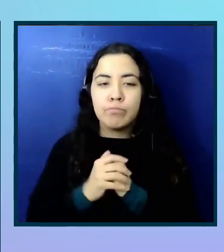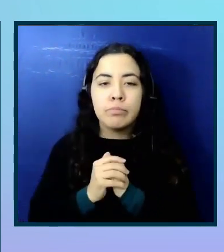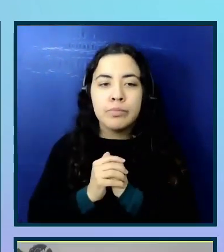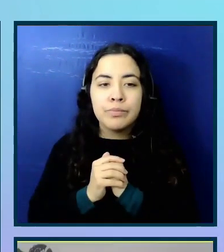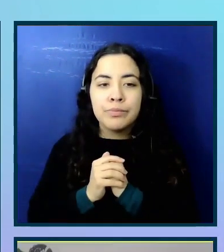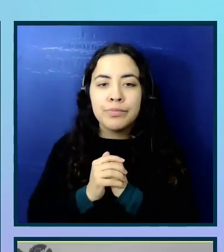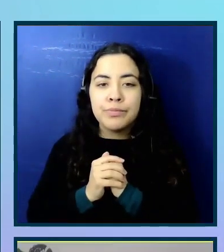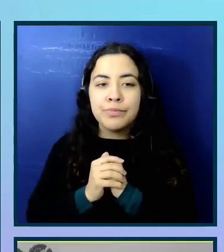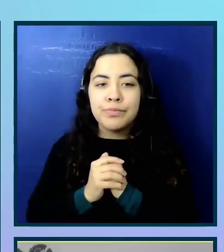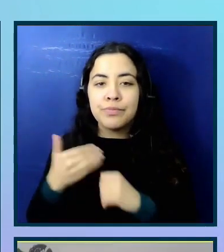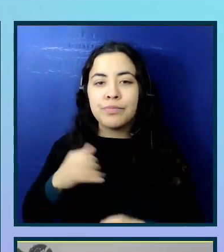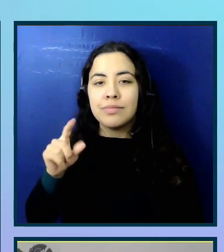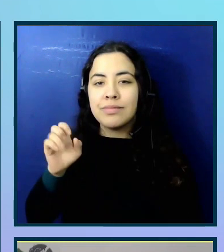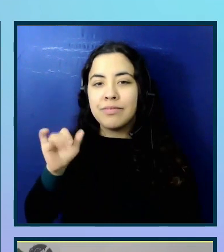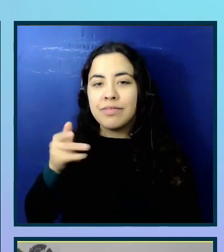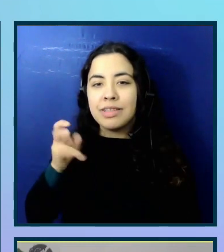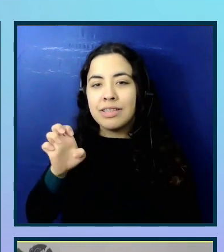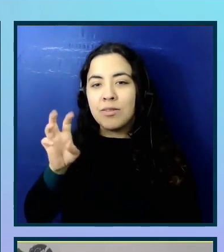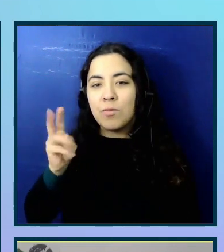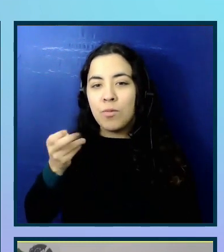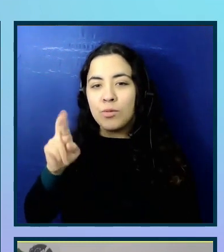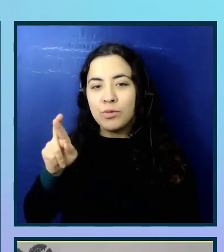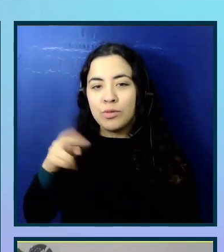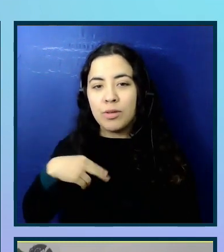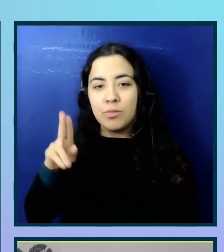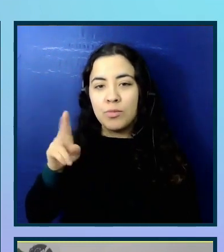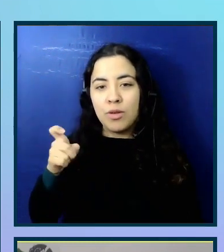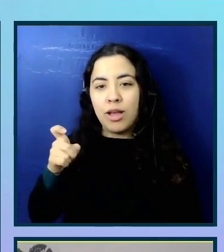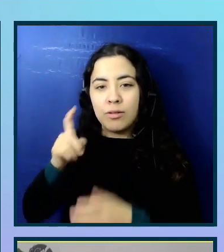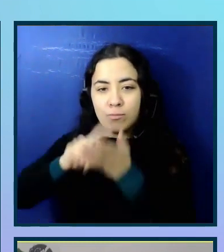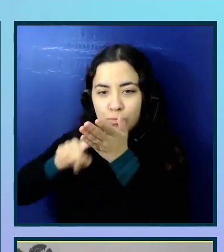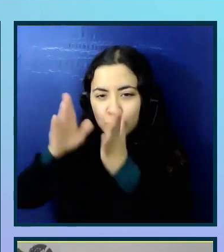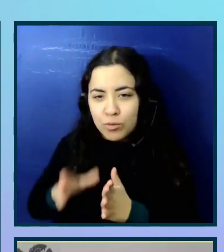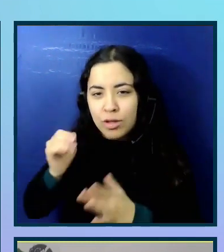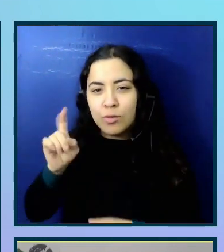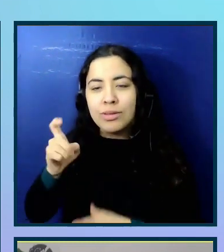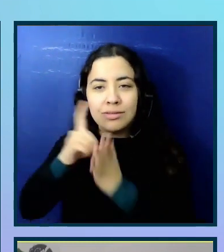I'm Stephanie Walter. I'm a UX researcher with also UX designer in Luxembourg.